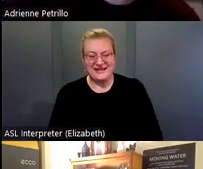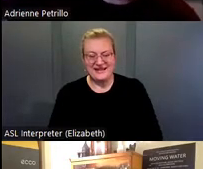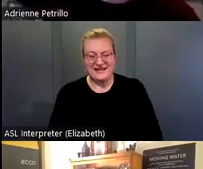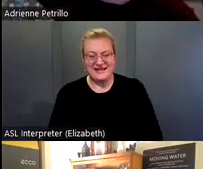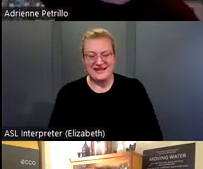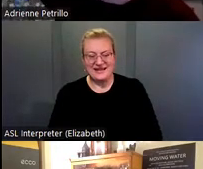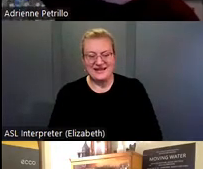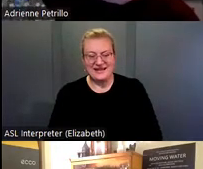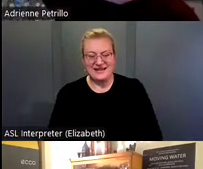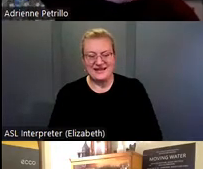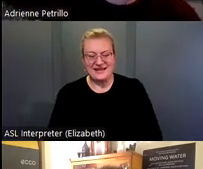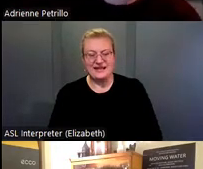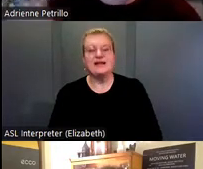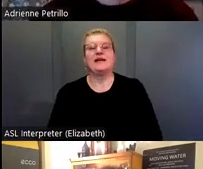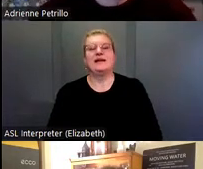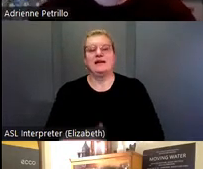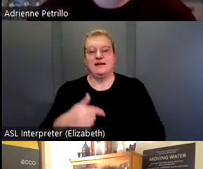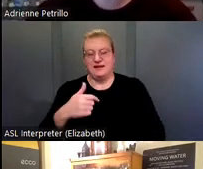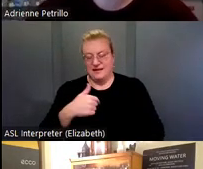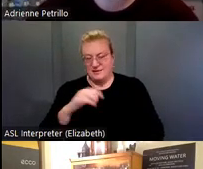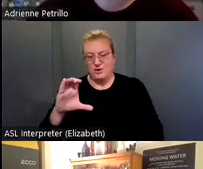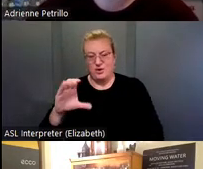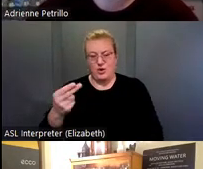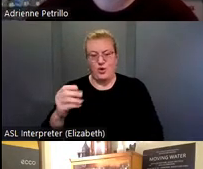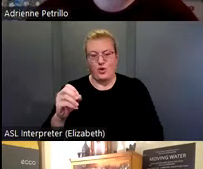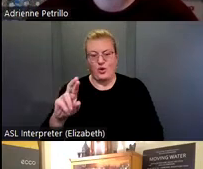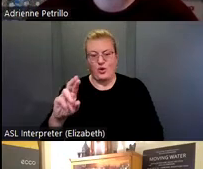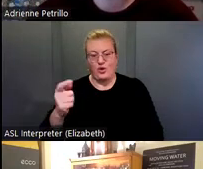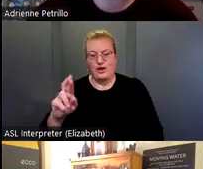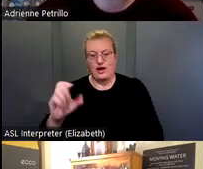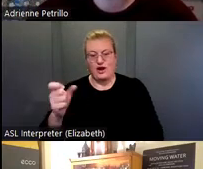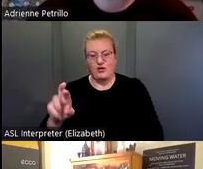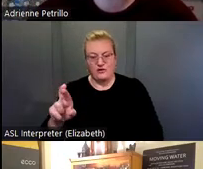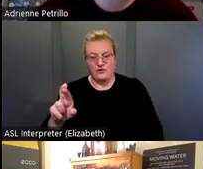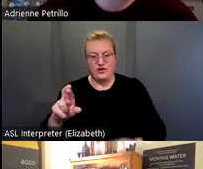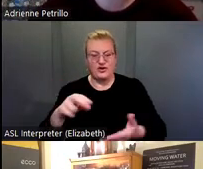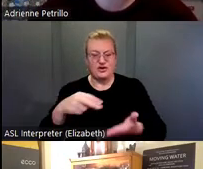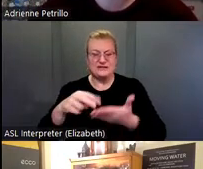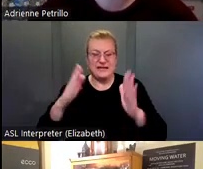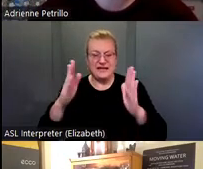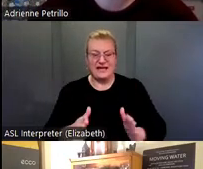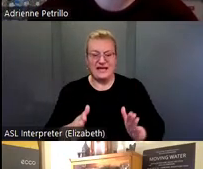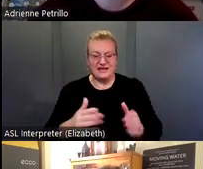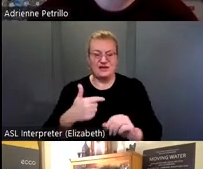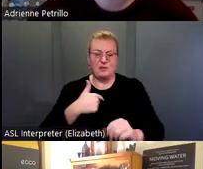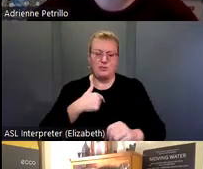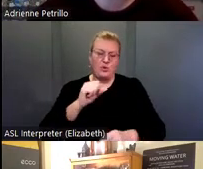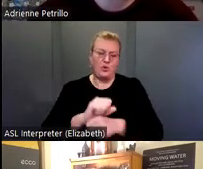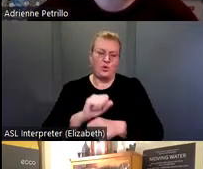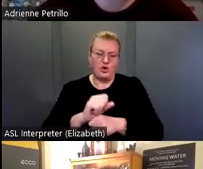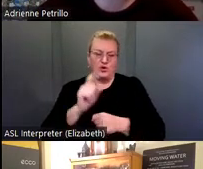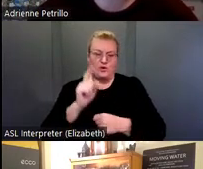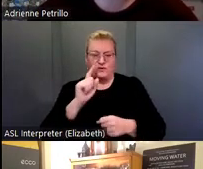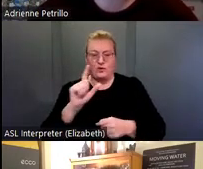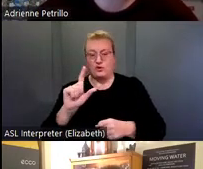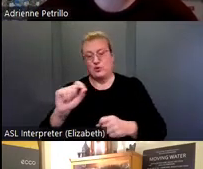I'm a choreographer and dancer. I've been working for 20 plus years